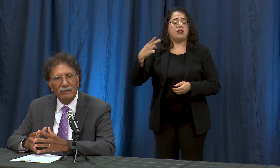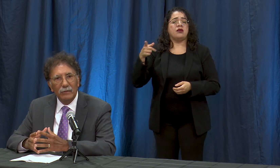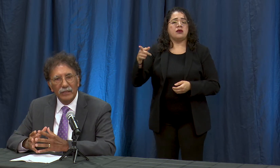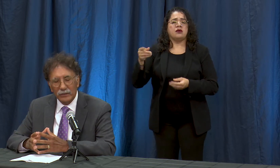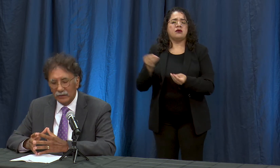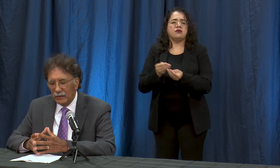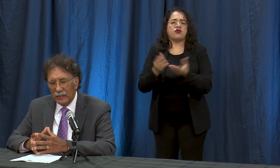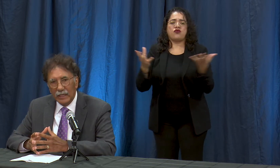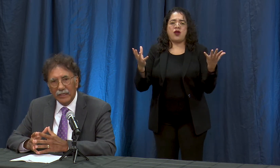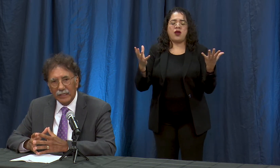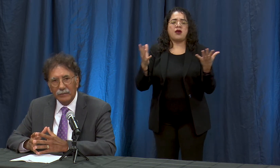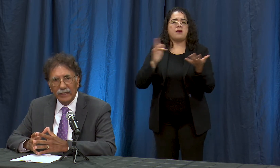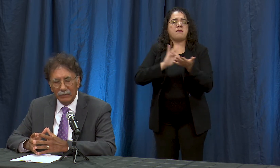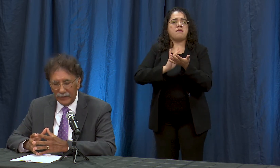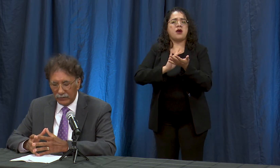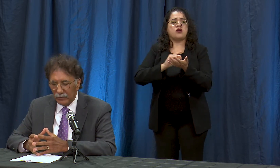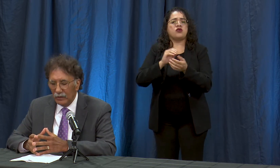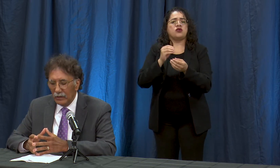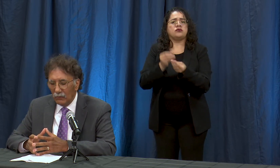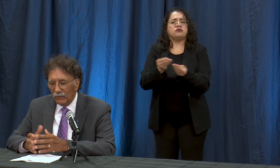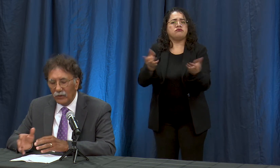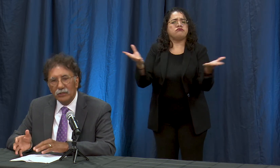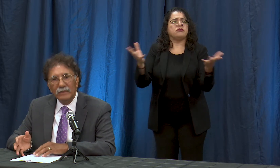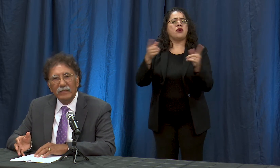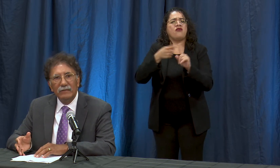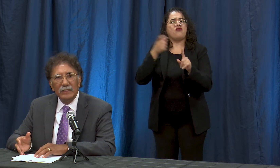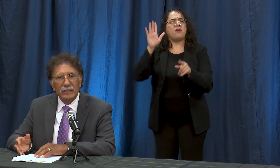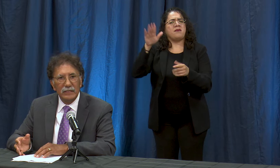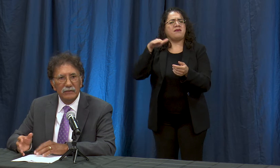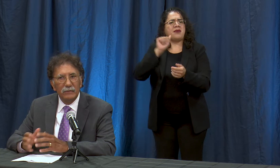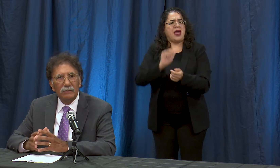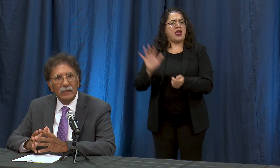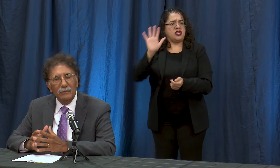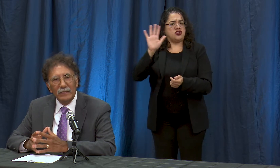from Asia in an expedited manner. We've also received assistance from companies